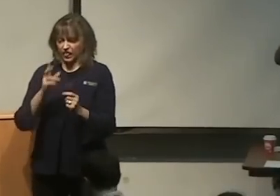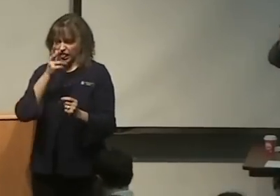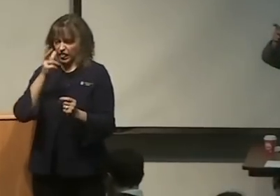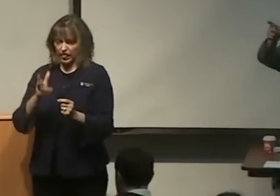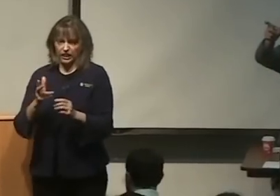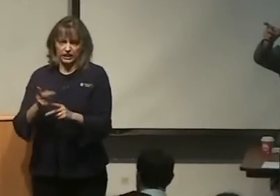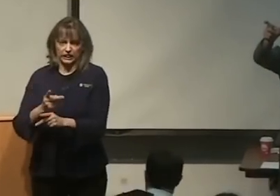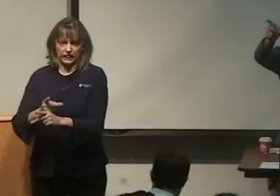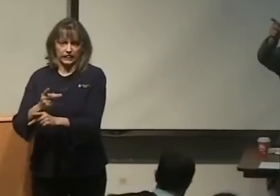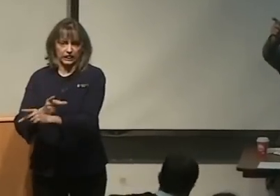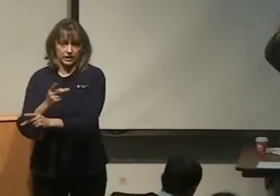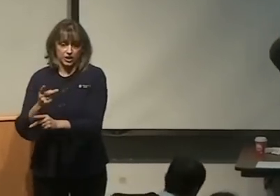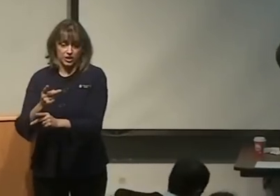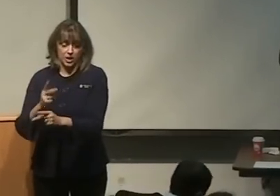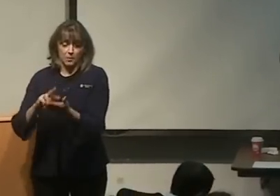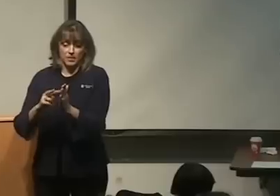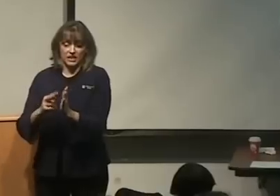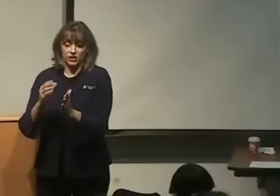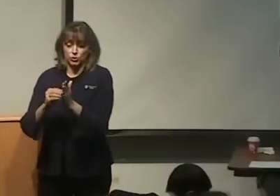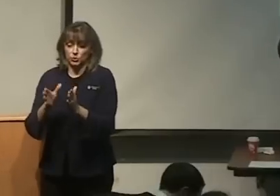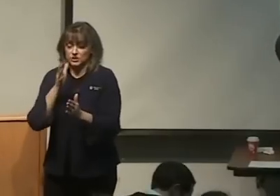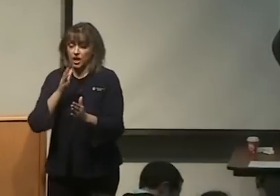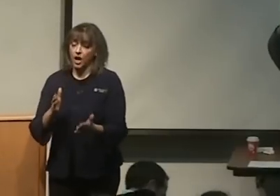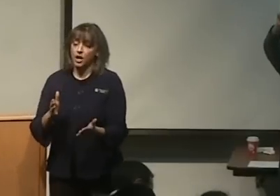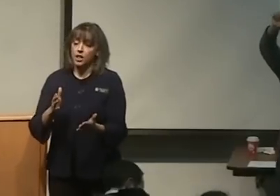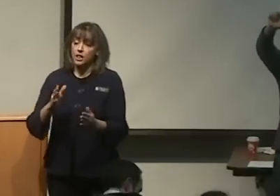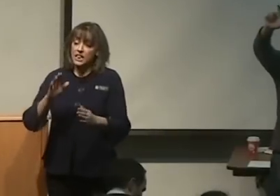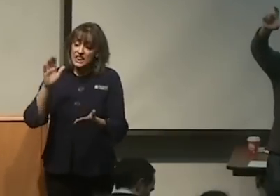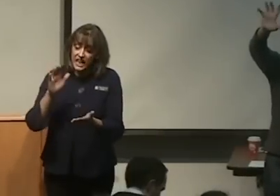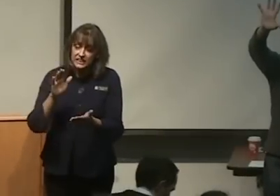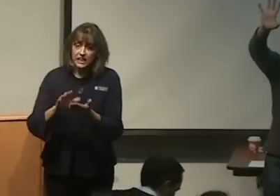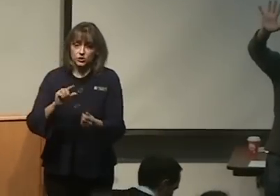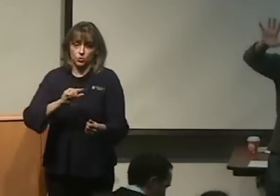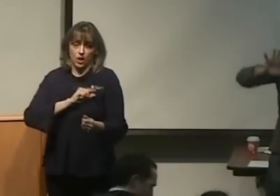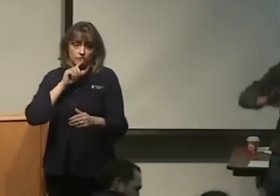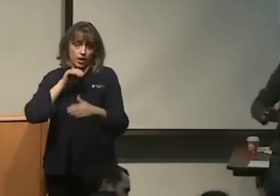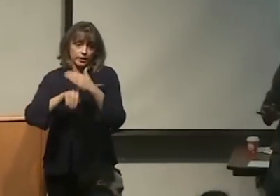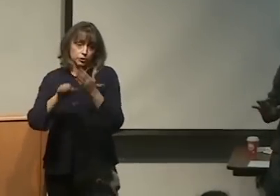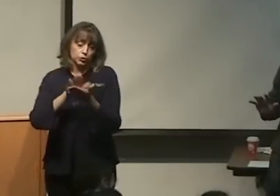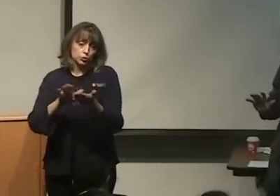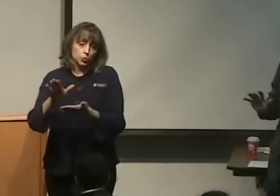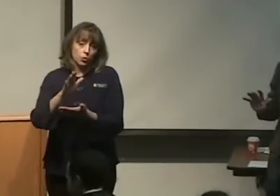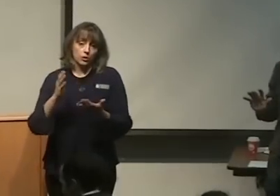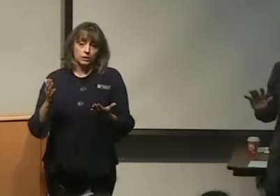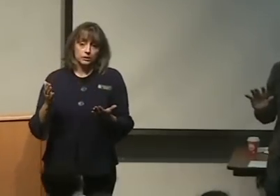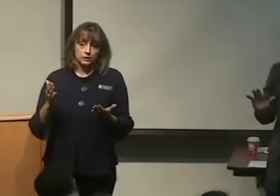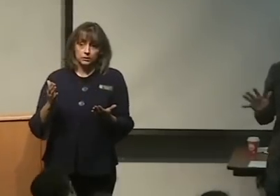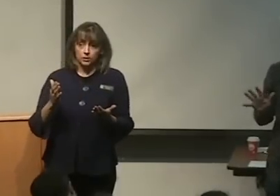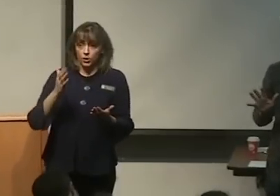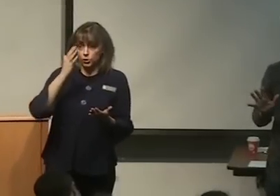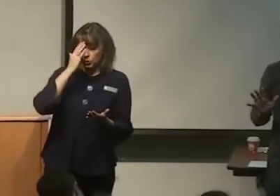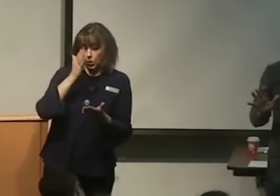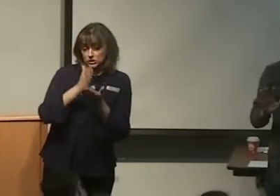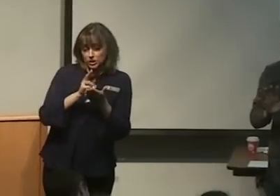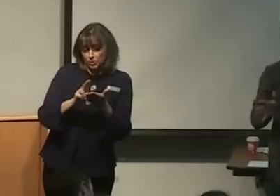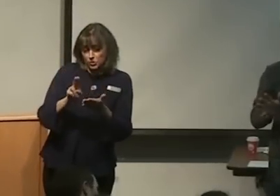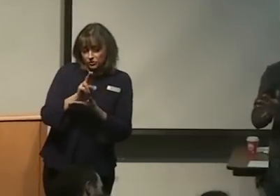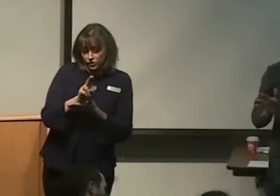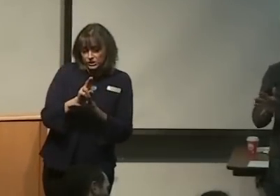I actually think one of the things that universities will need to think about -- you know some universities should go to a five year program with one year being a high school completion year.